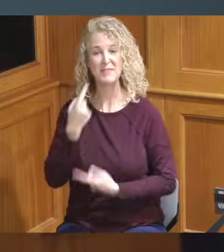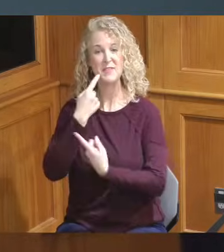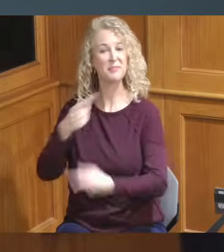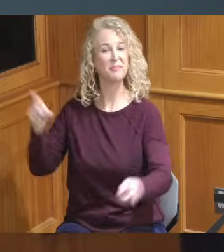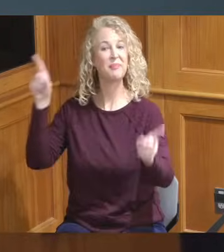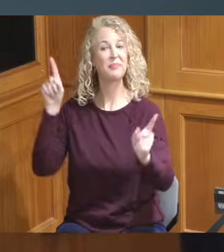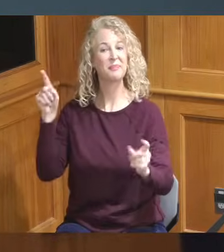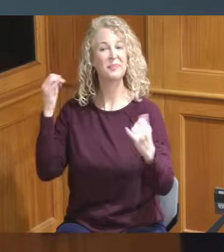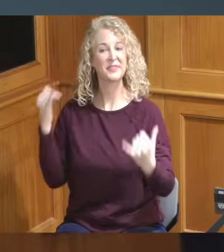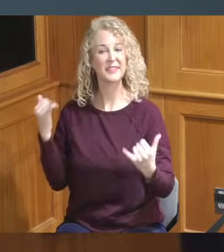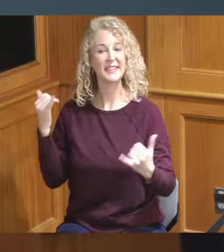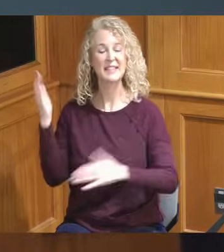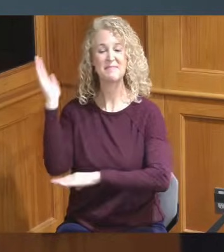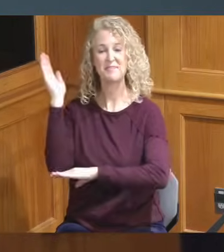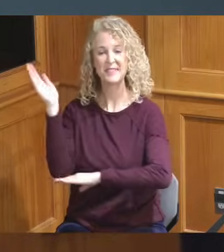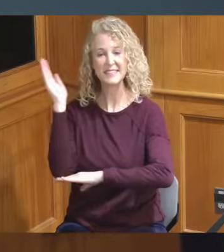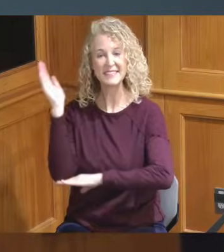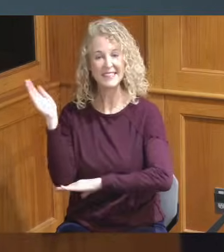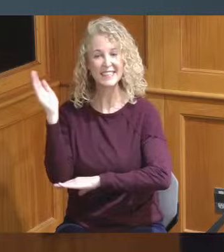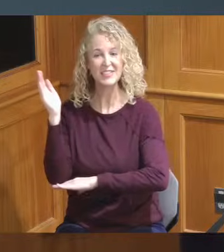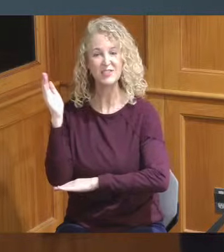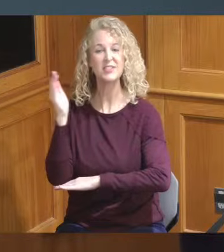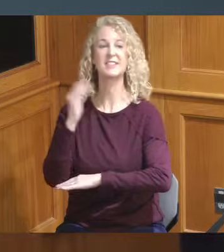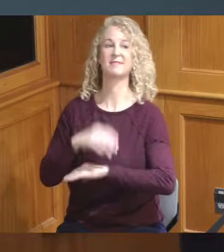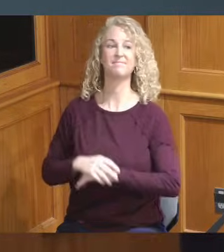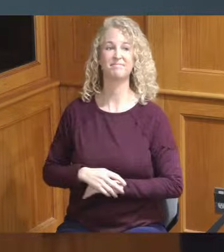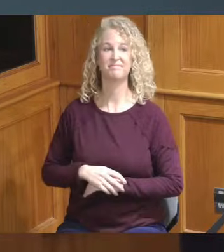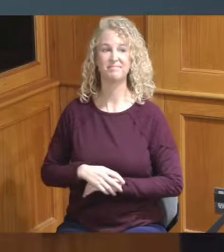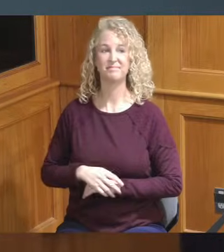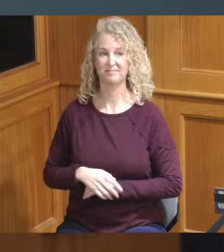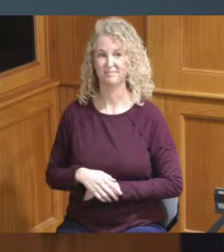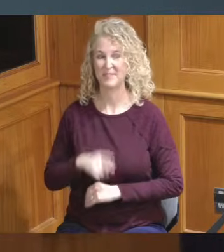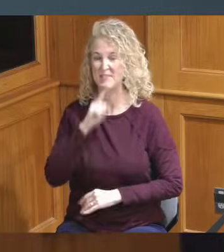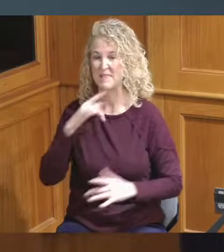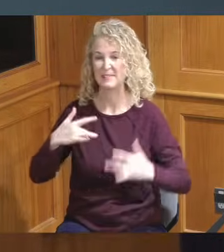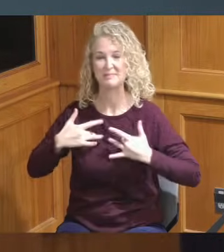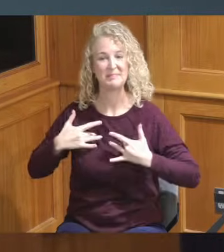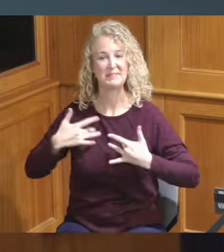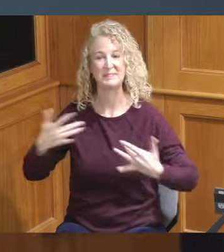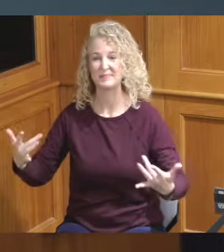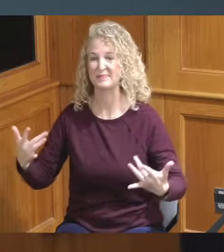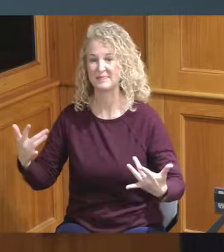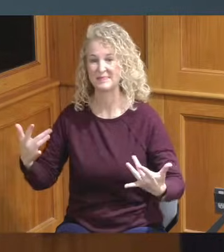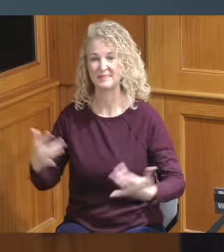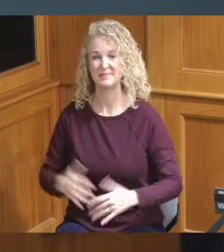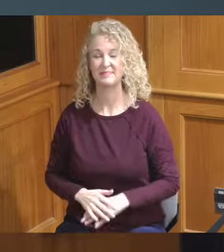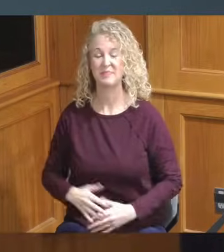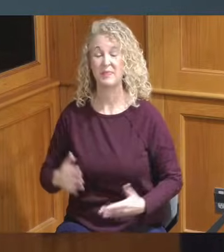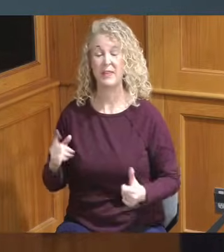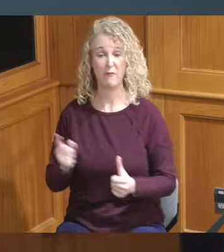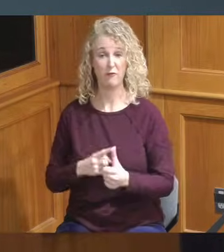today, some presentations. Hi. And we're really excited about this. I would like to just say a